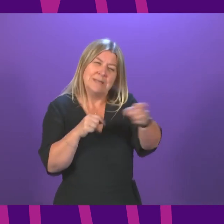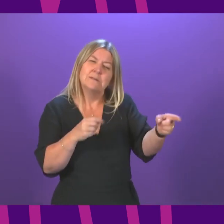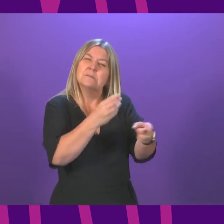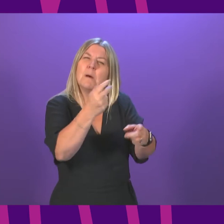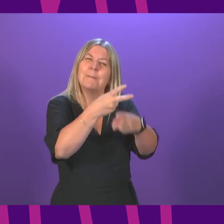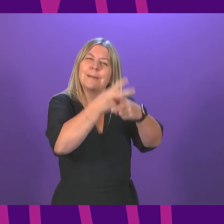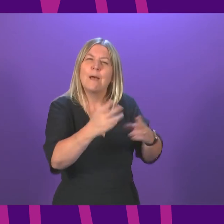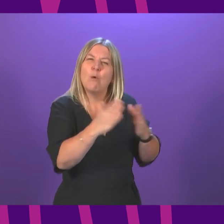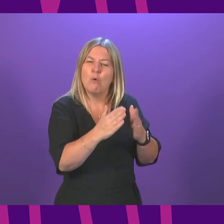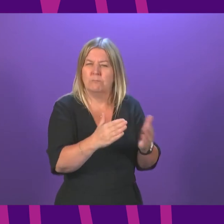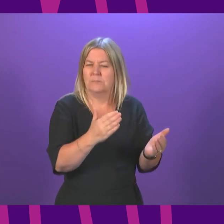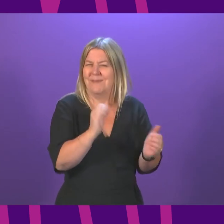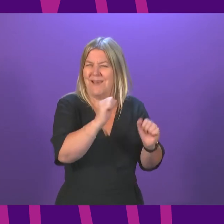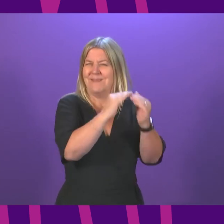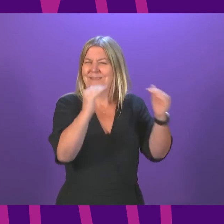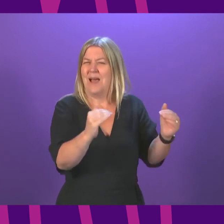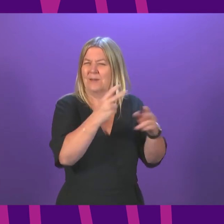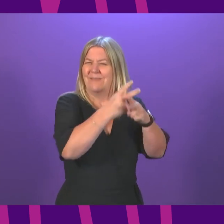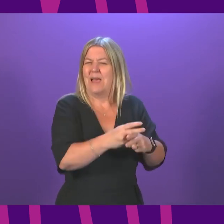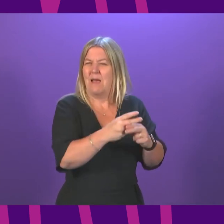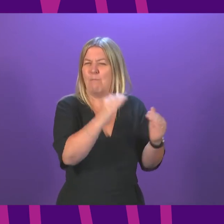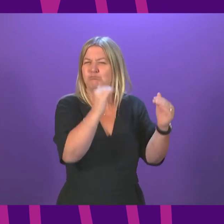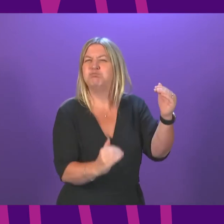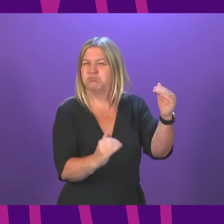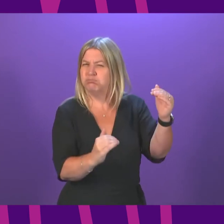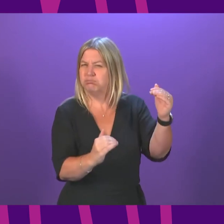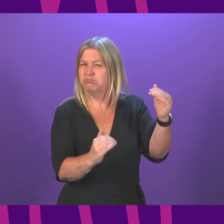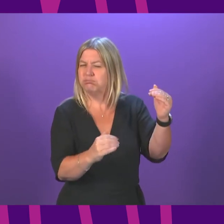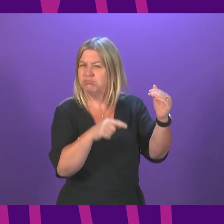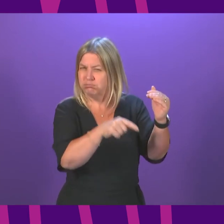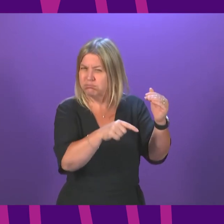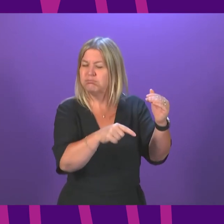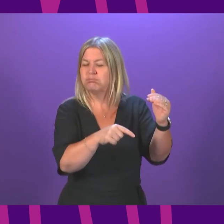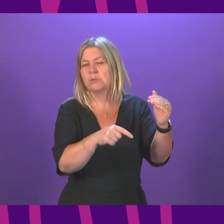care, and by easing care home staff’s burden of weekly reporting.